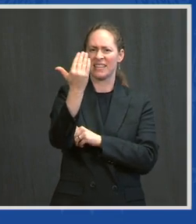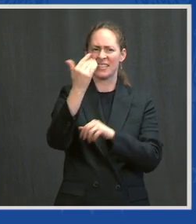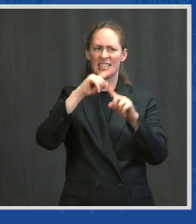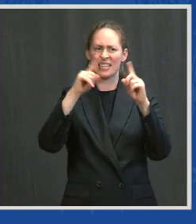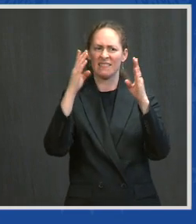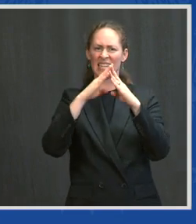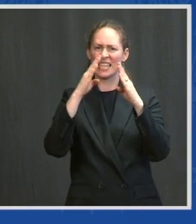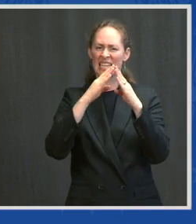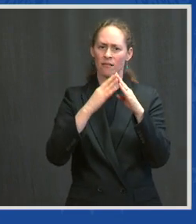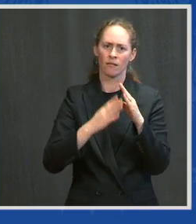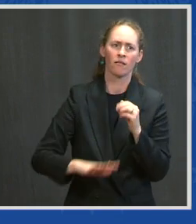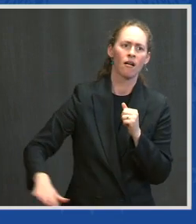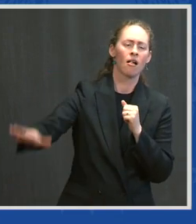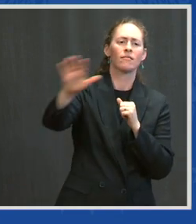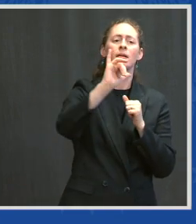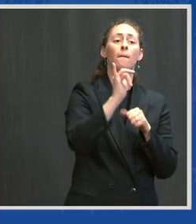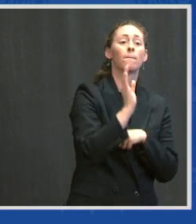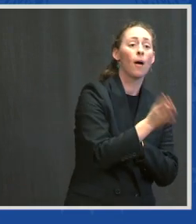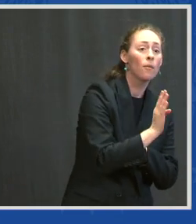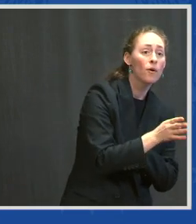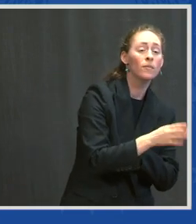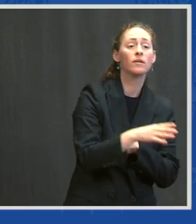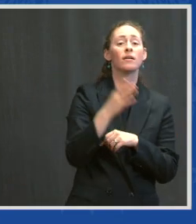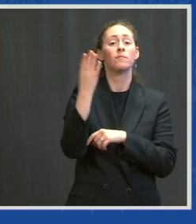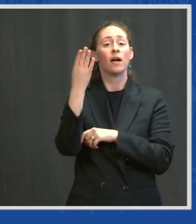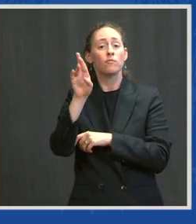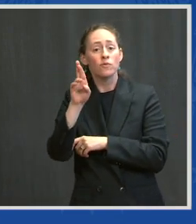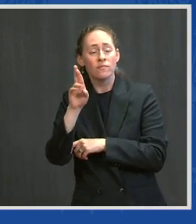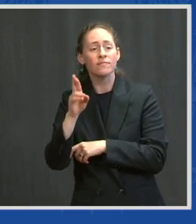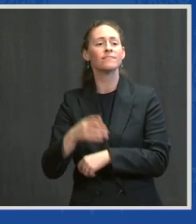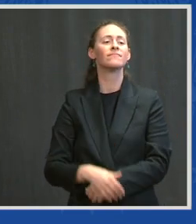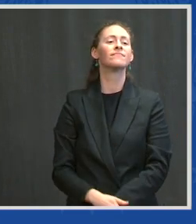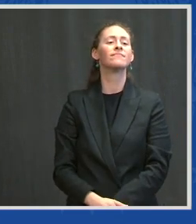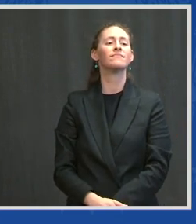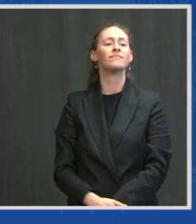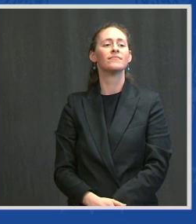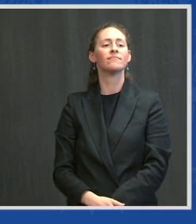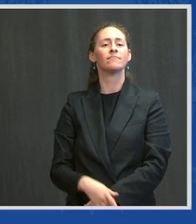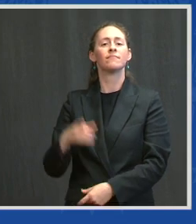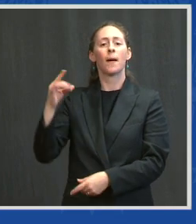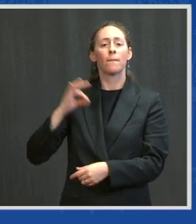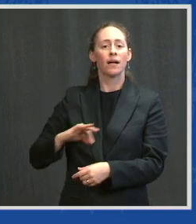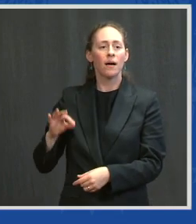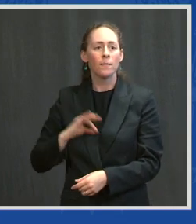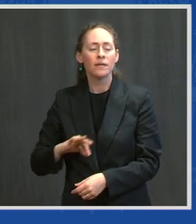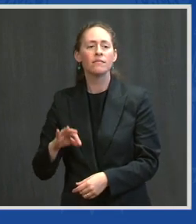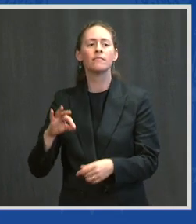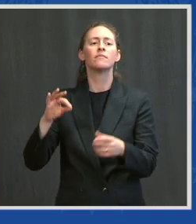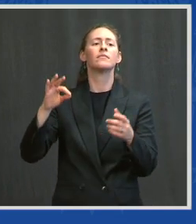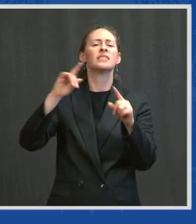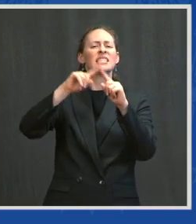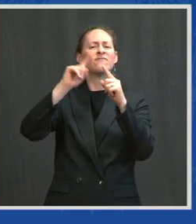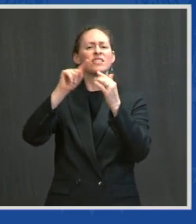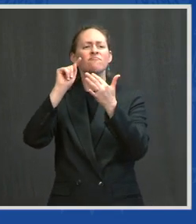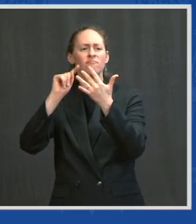from Baltimore to Baton Rouge, and Memphis to Minneapolis -- to build up their community violence intervention programs, starting this summer.